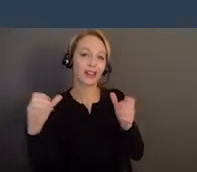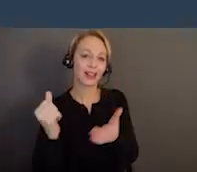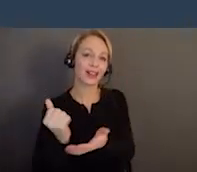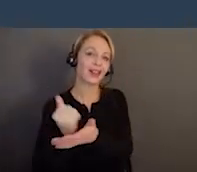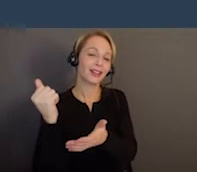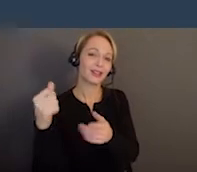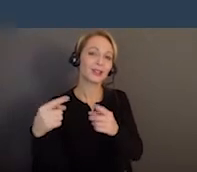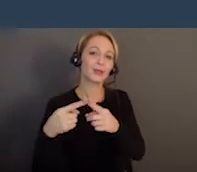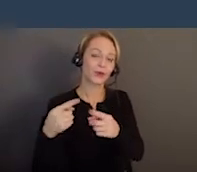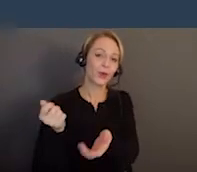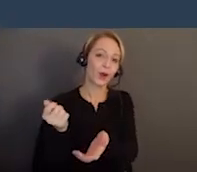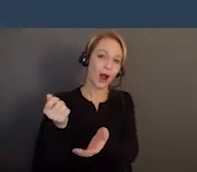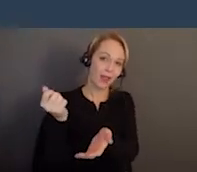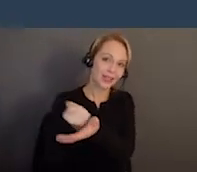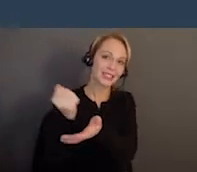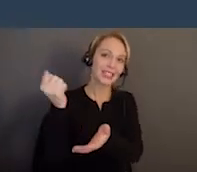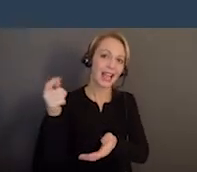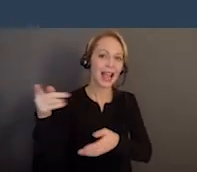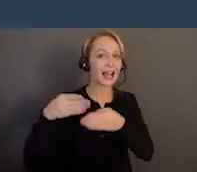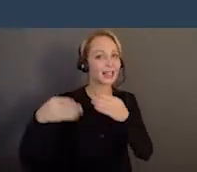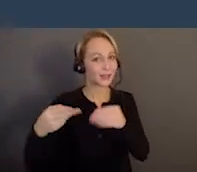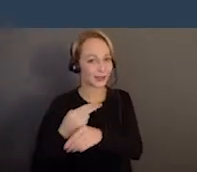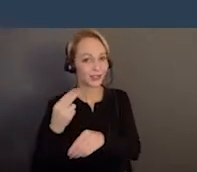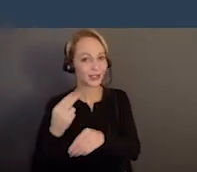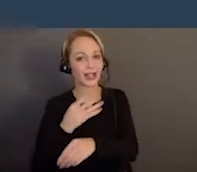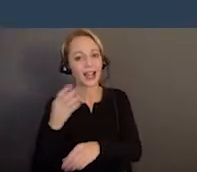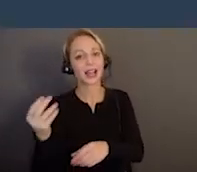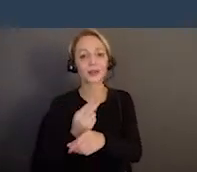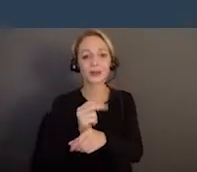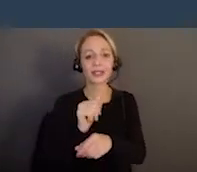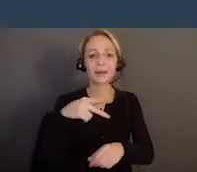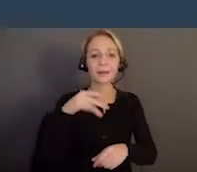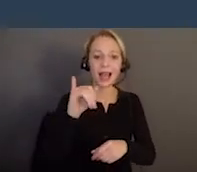API CREDENTIALS. AND USE API TO STOP